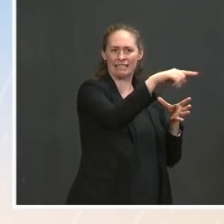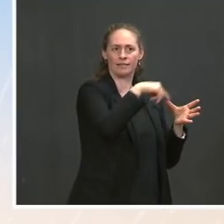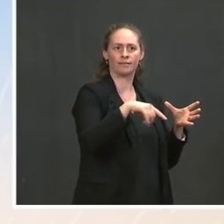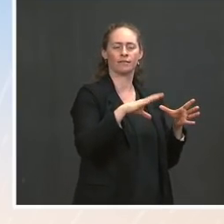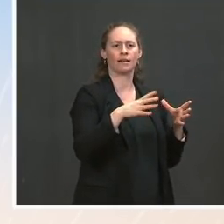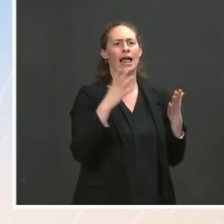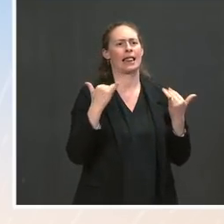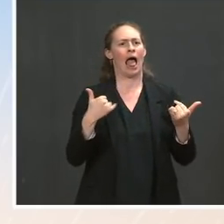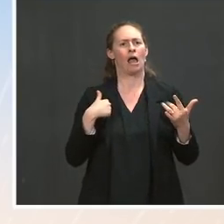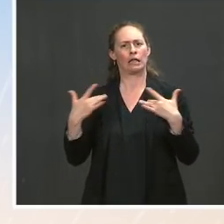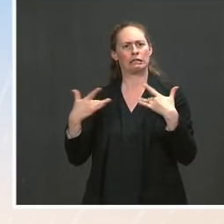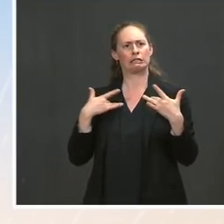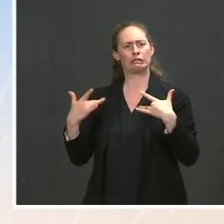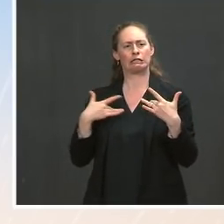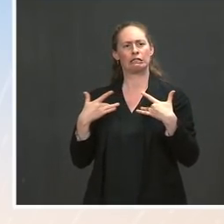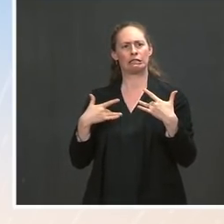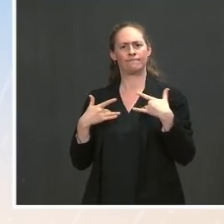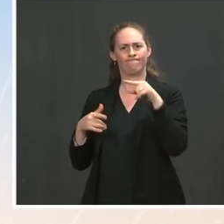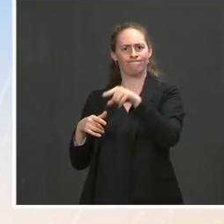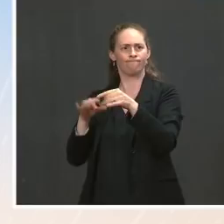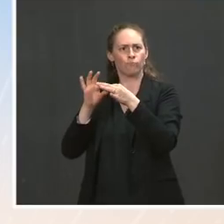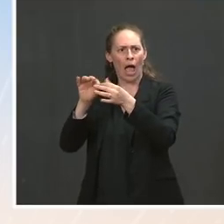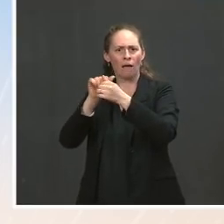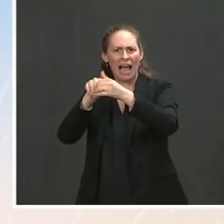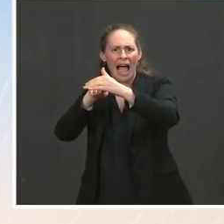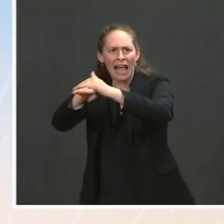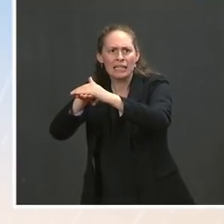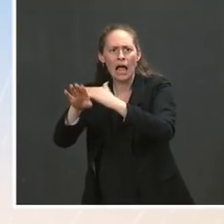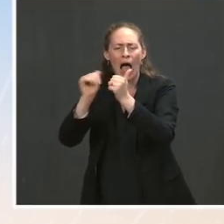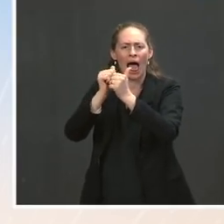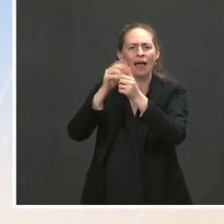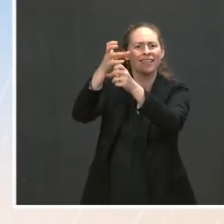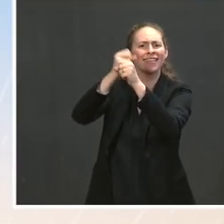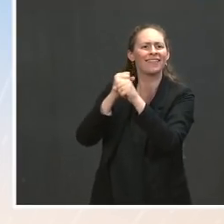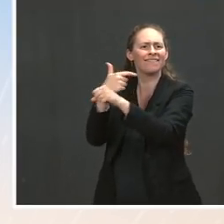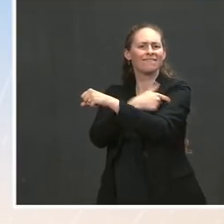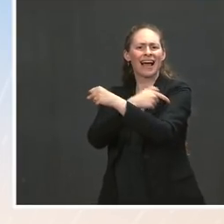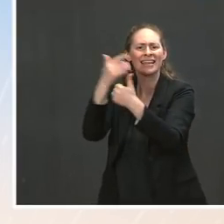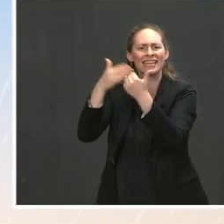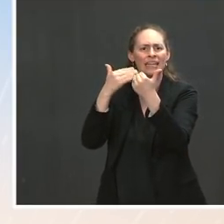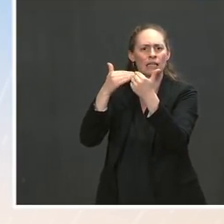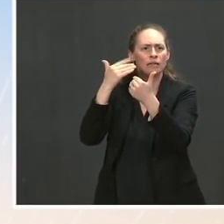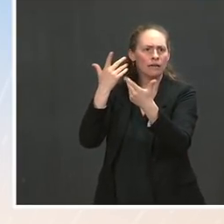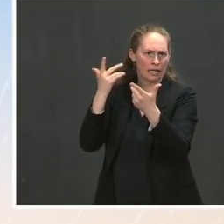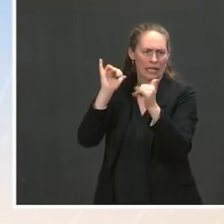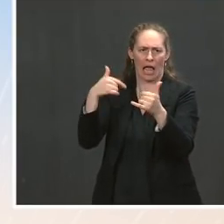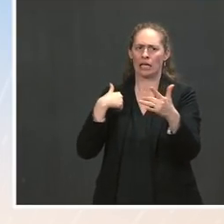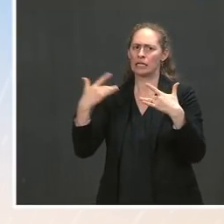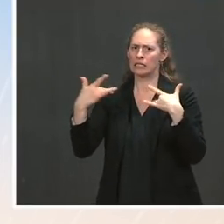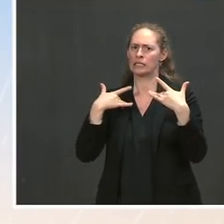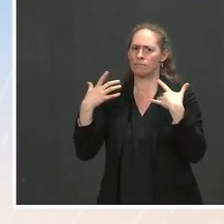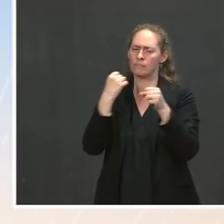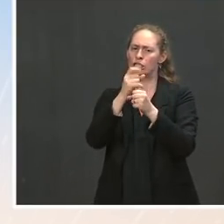because now when we start to get to the point where we are trying to reach more